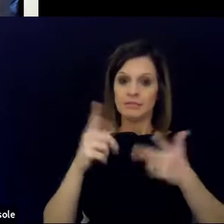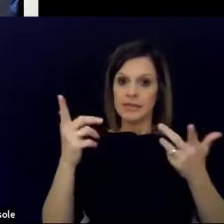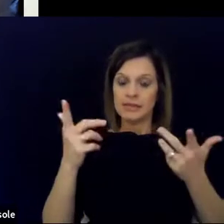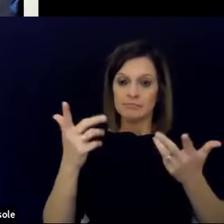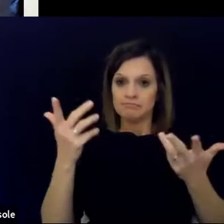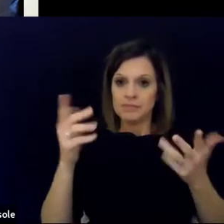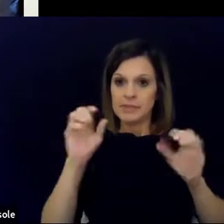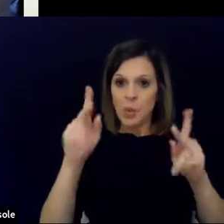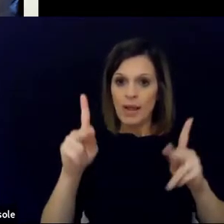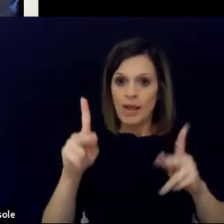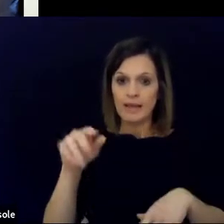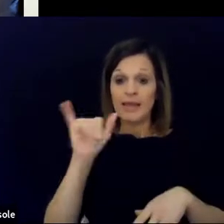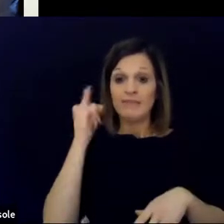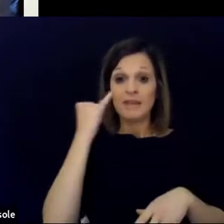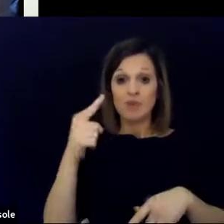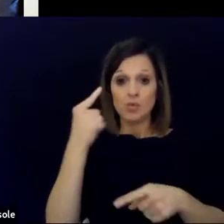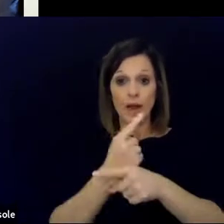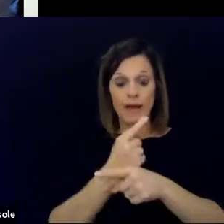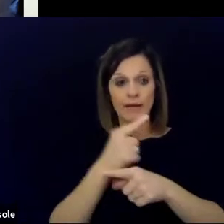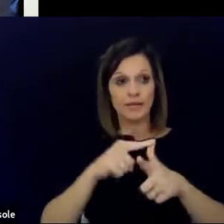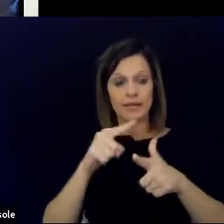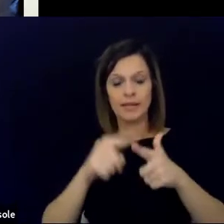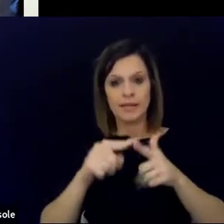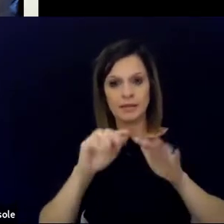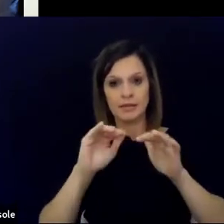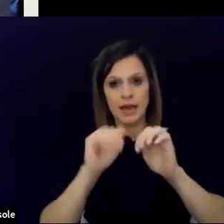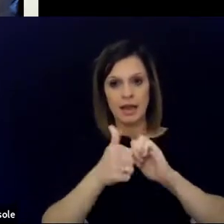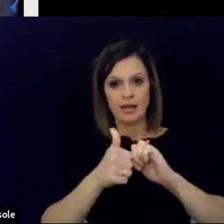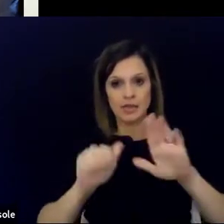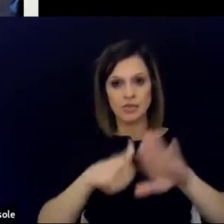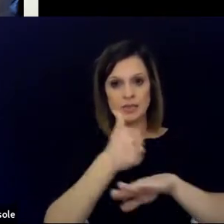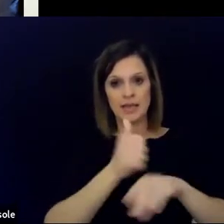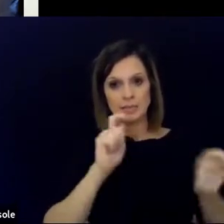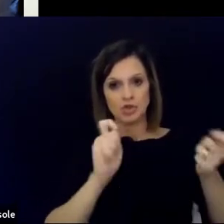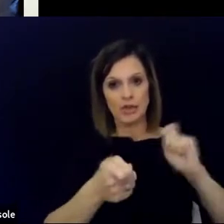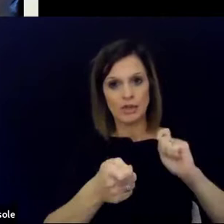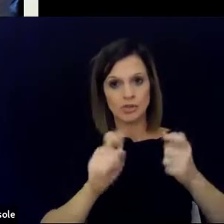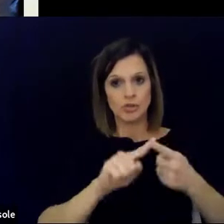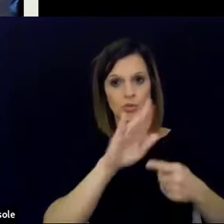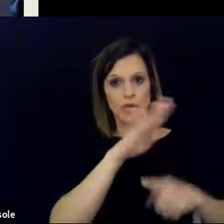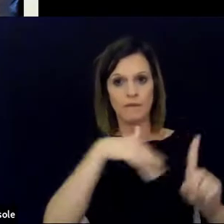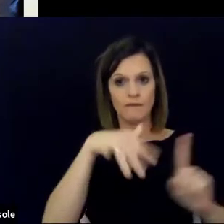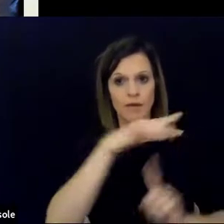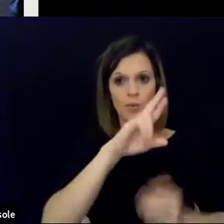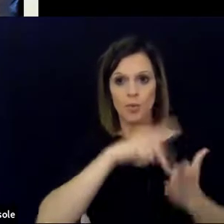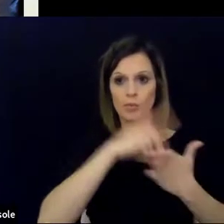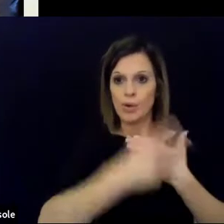by changes that you make in the environment or in the program, if they work, then you were right.